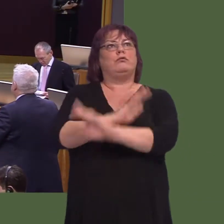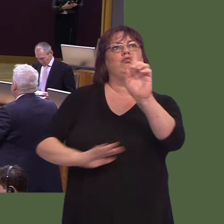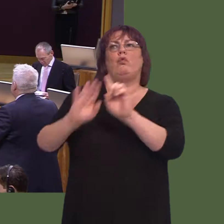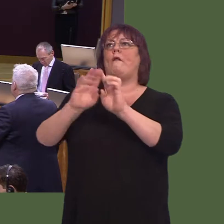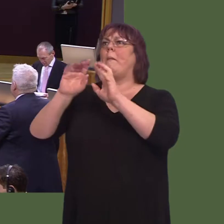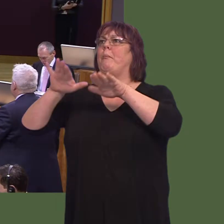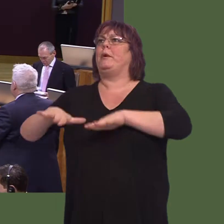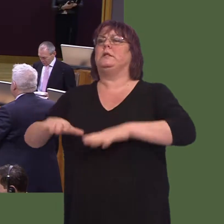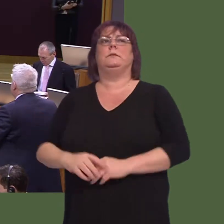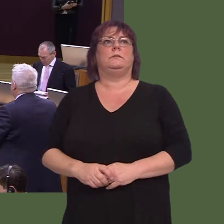Britain.